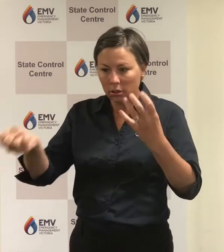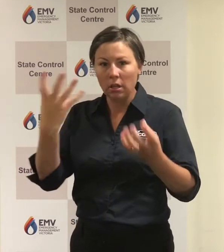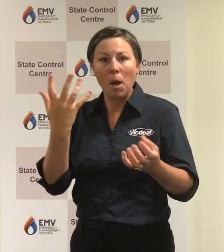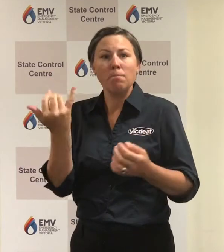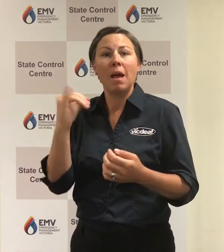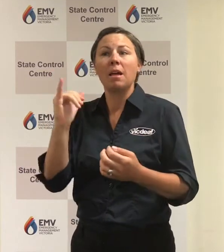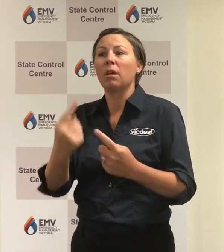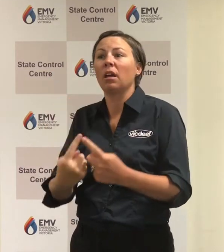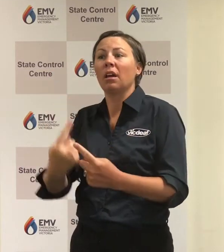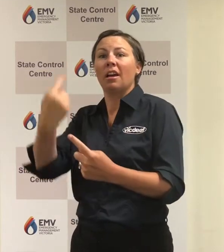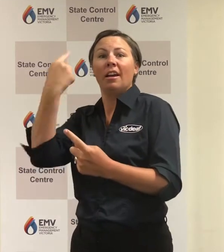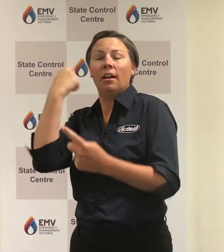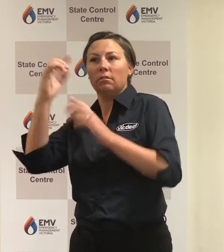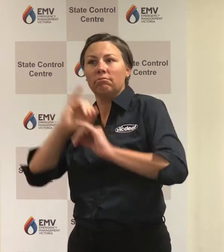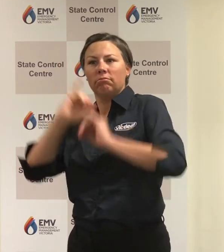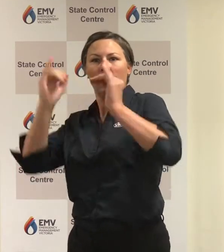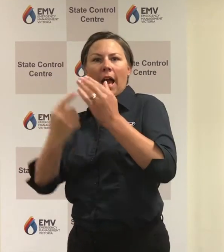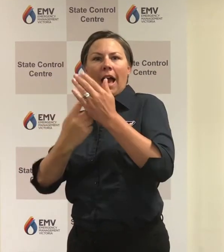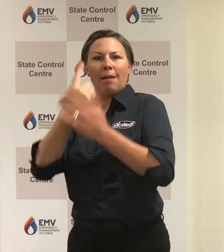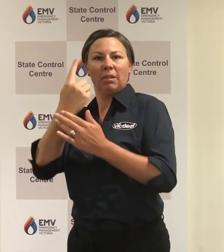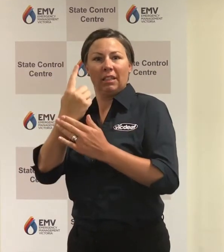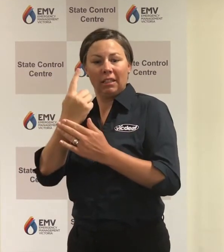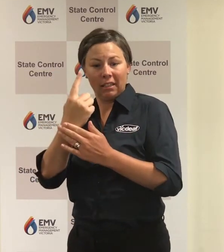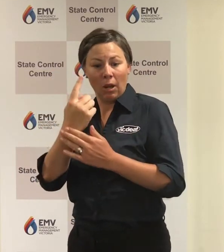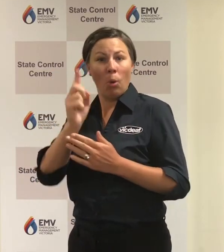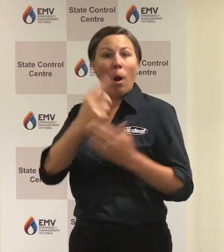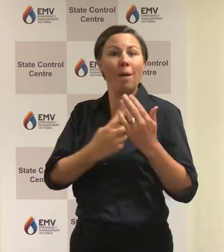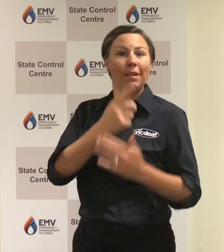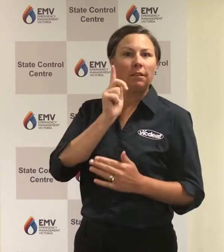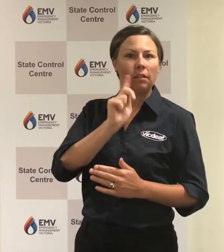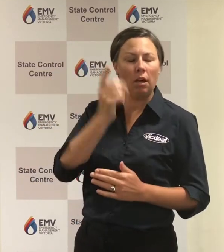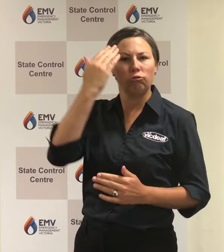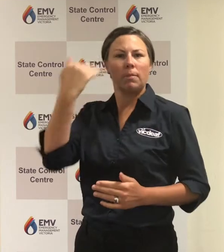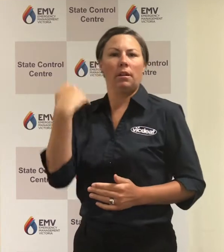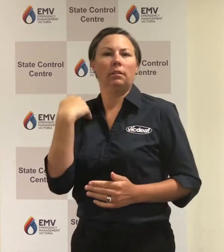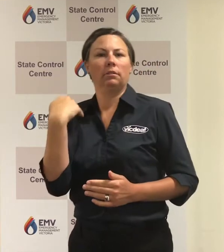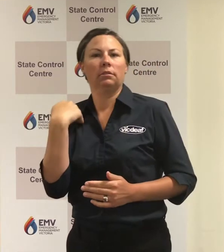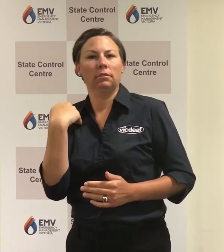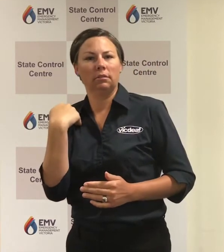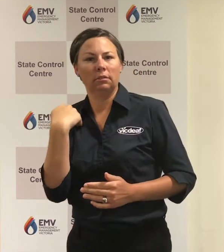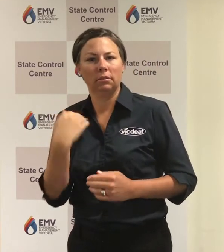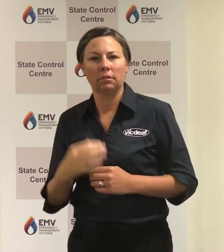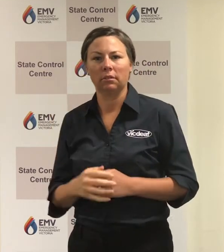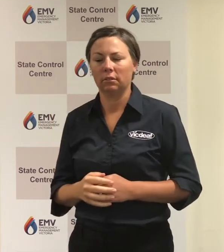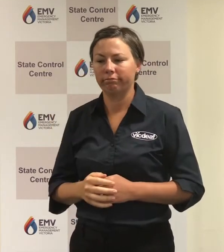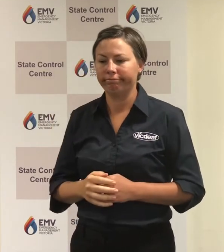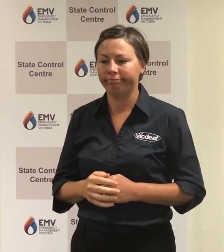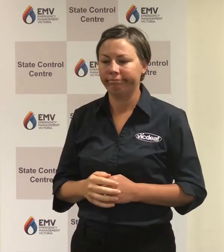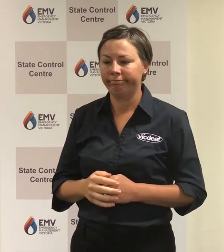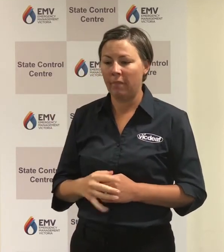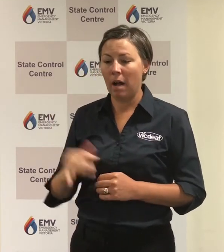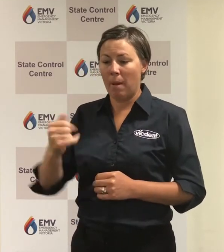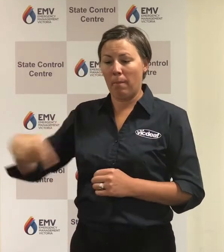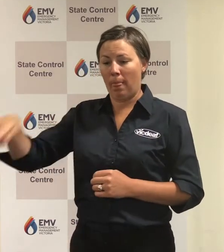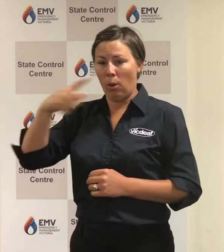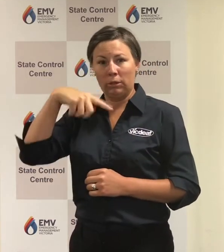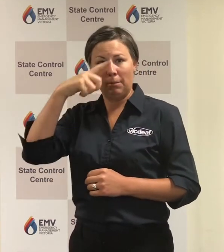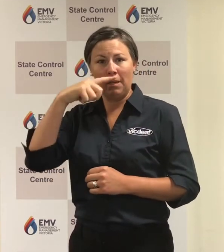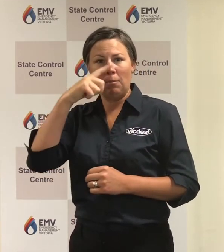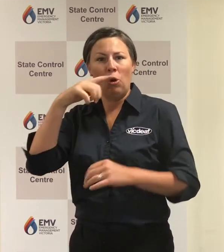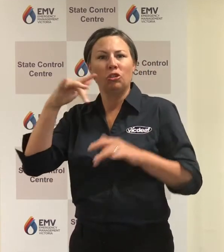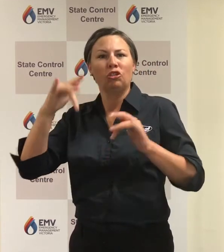in their life in the past who are currently dealing with a painful or sad event, or who